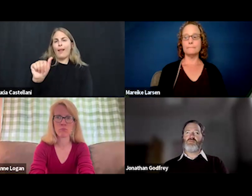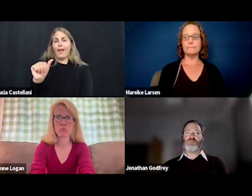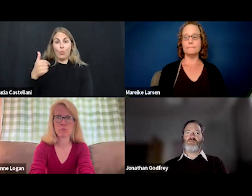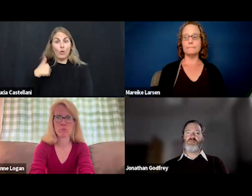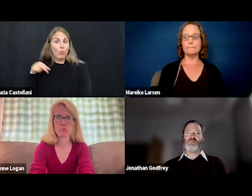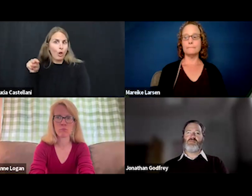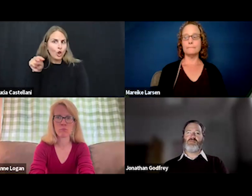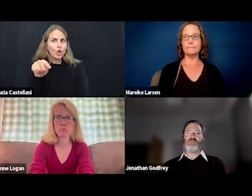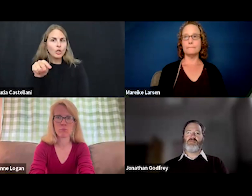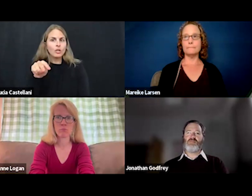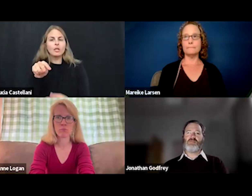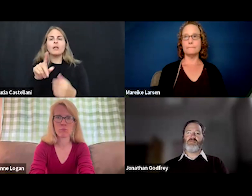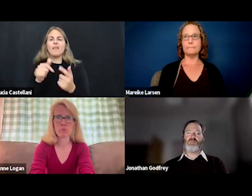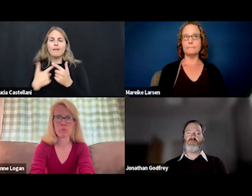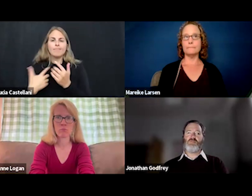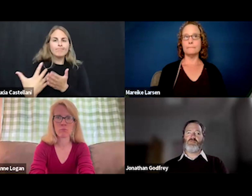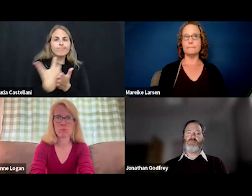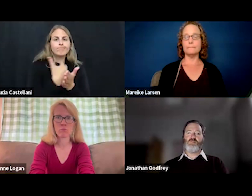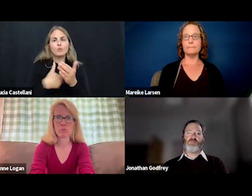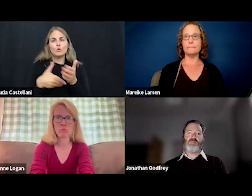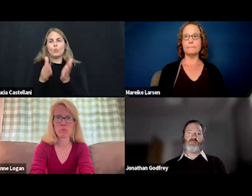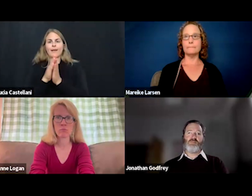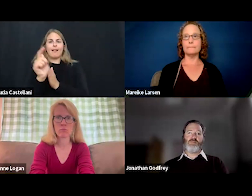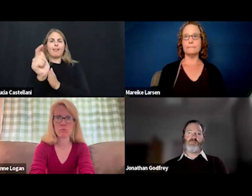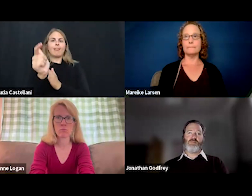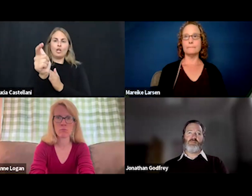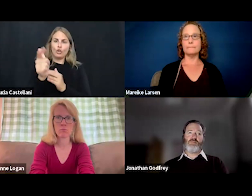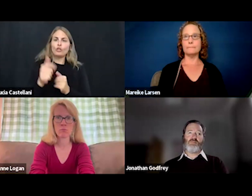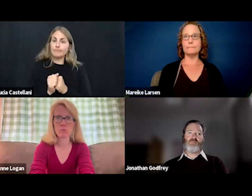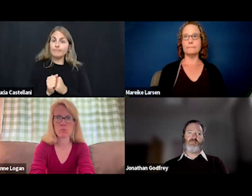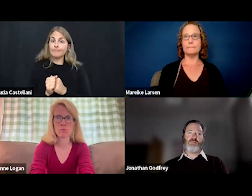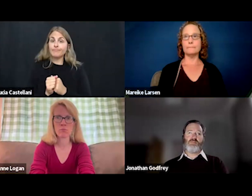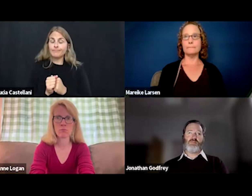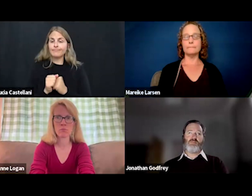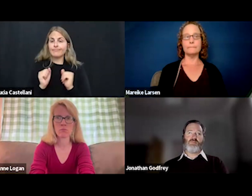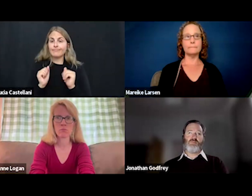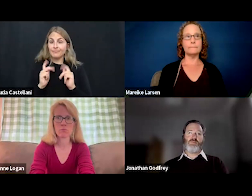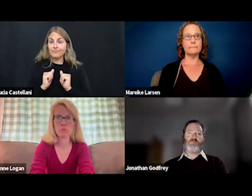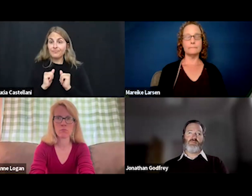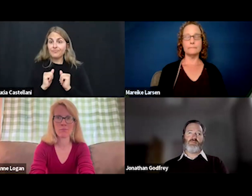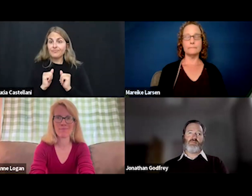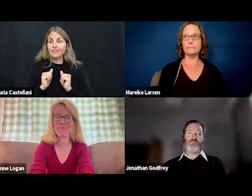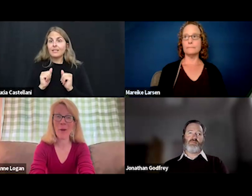over the breaks to use later on during the Q&A session. And, let's see.